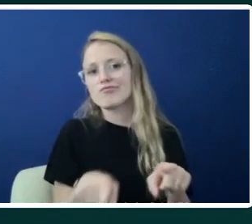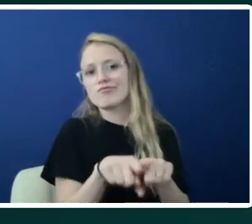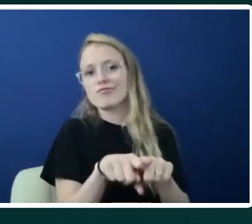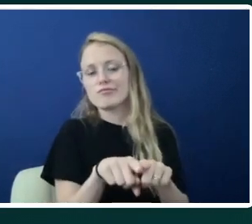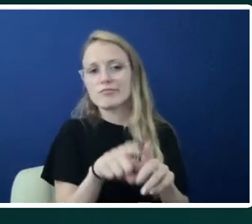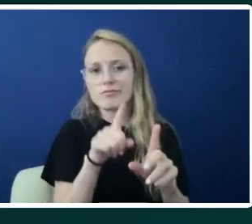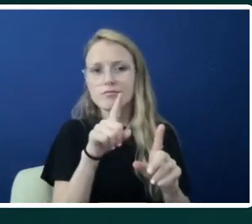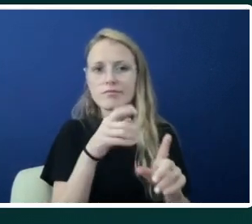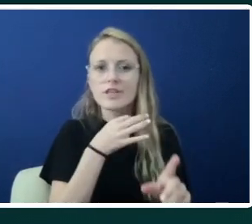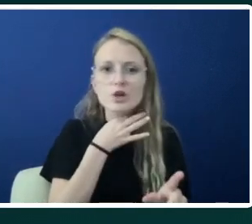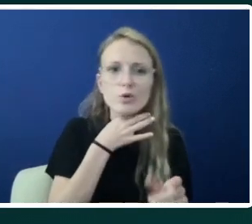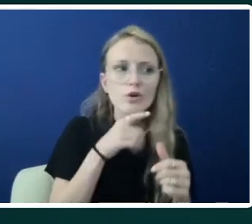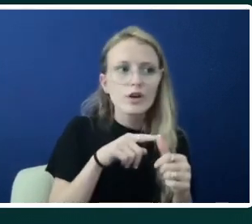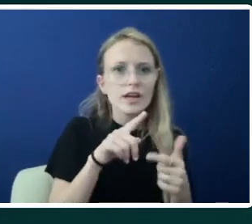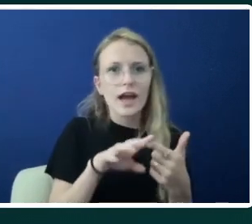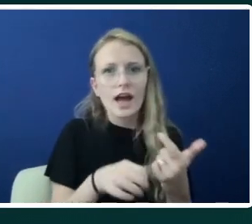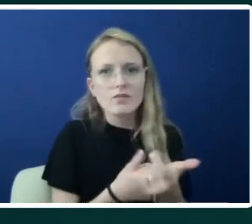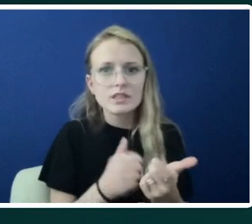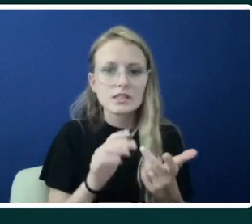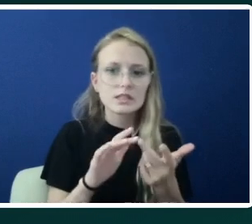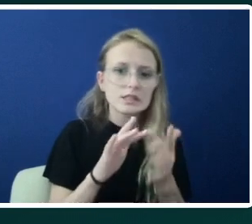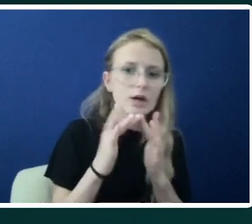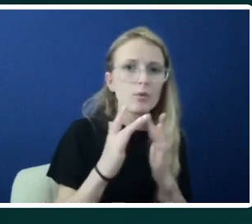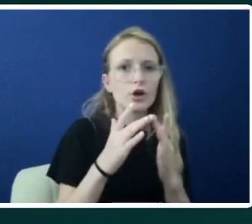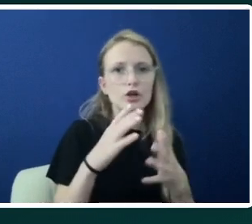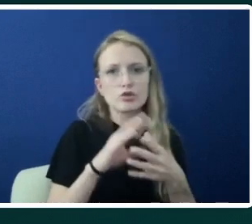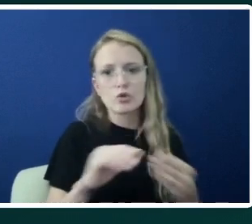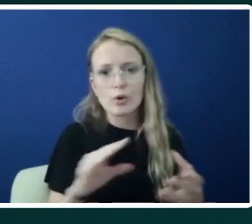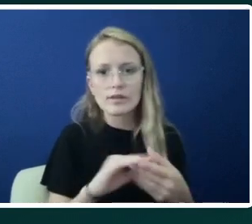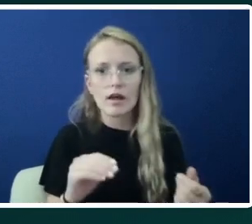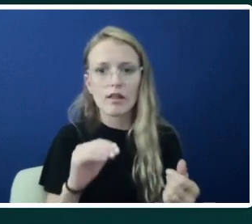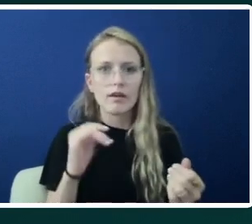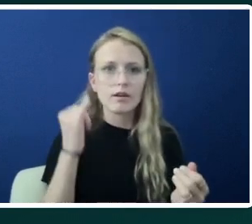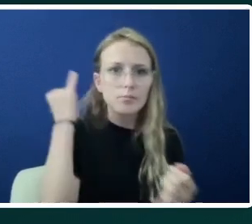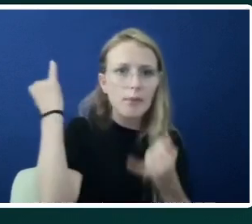advocacy, networking, and storytelling into some element of every unit that I do?